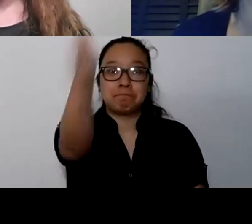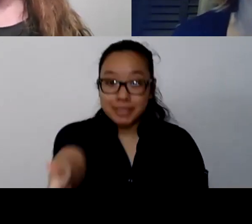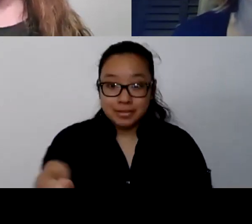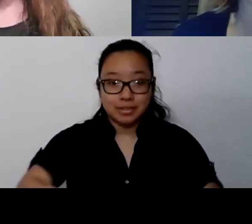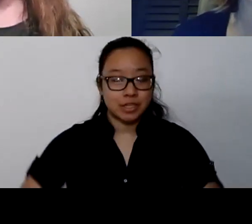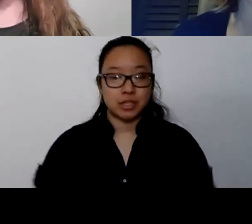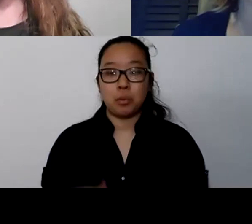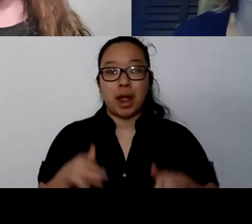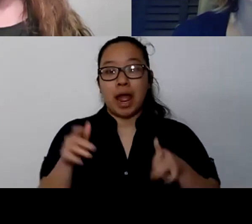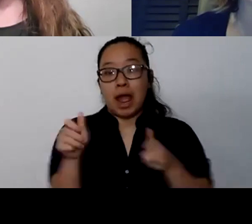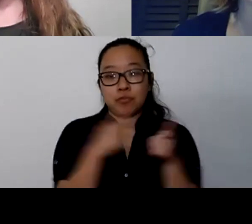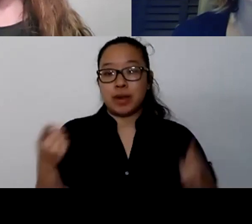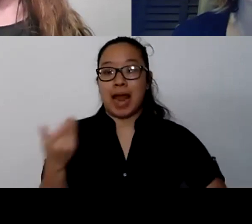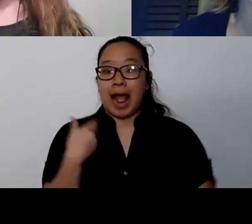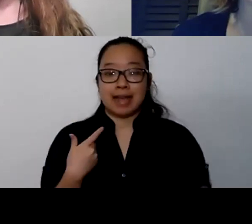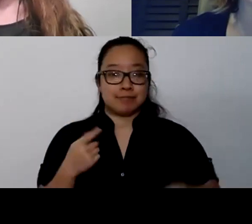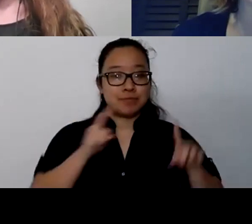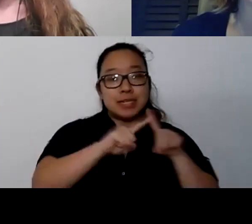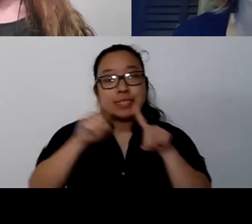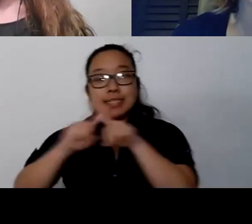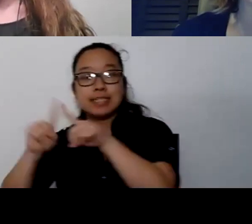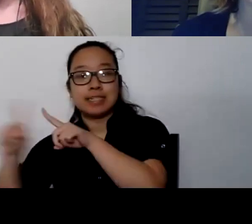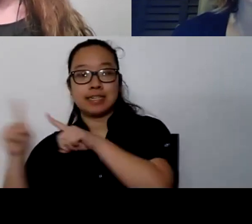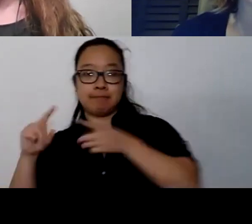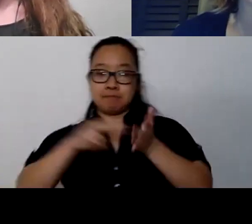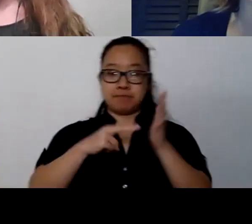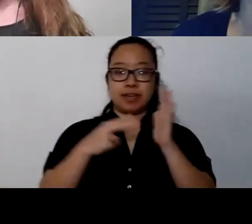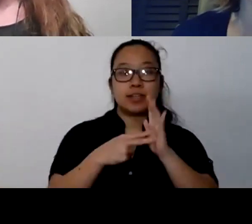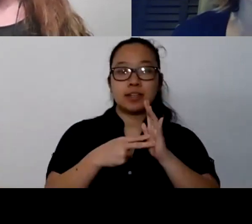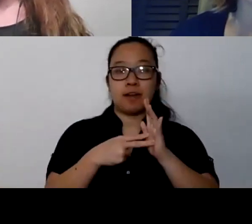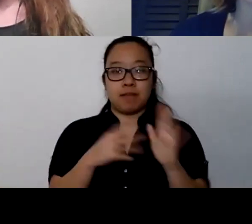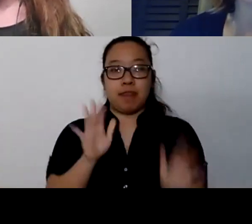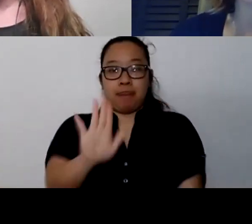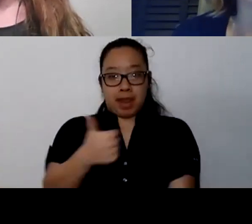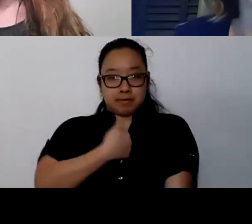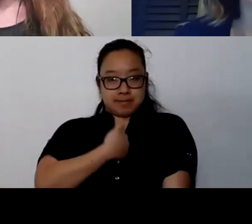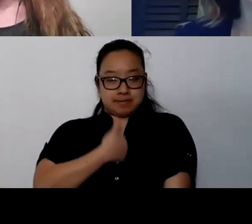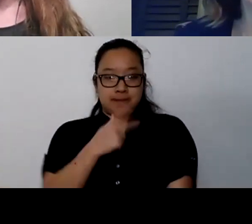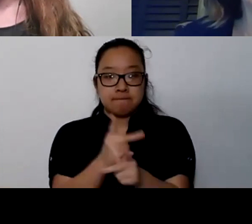We're not gonna say there's a one size fits all today, but having a menu of items that can help you